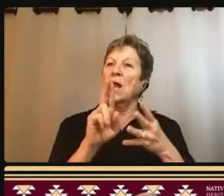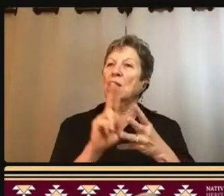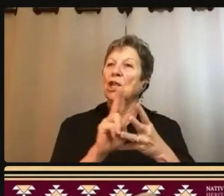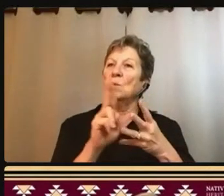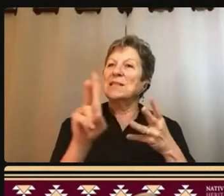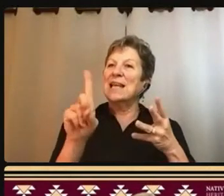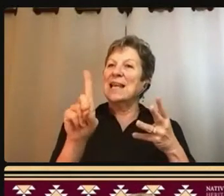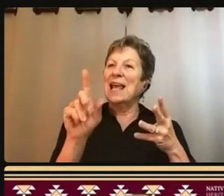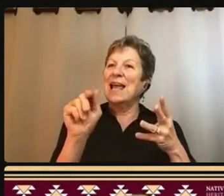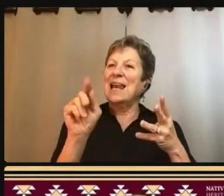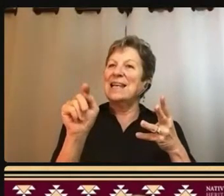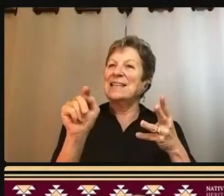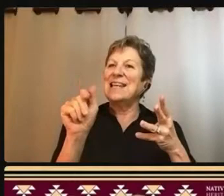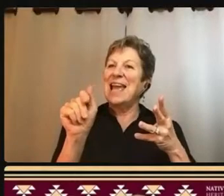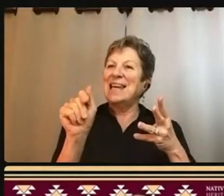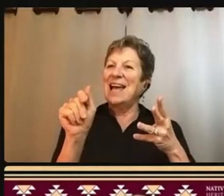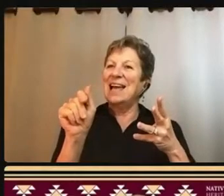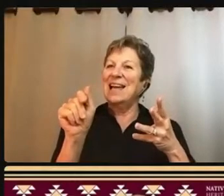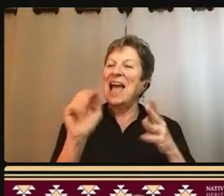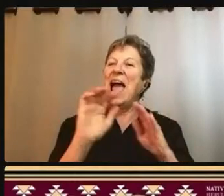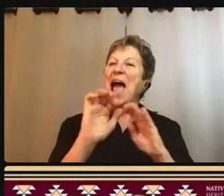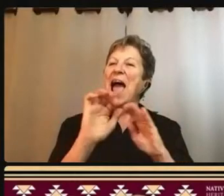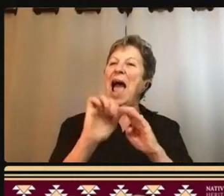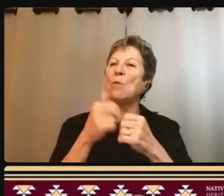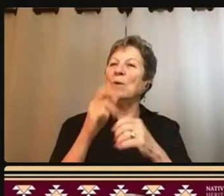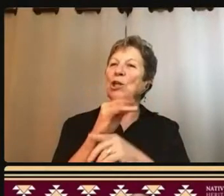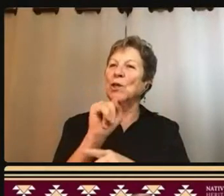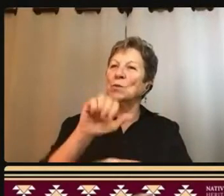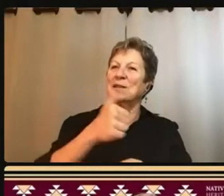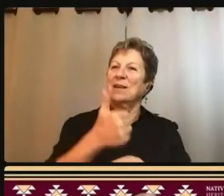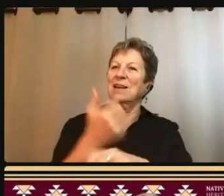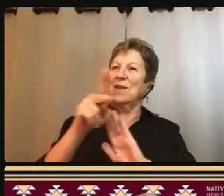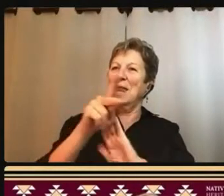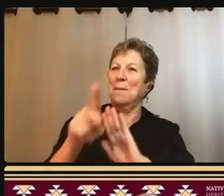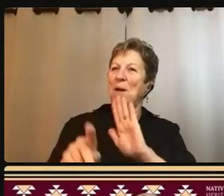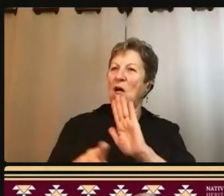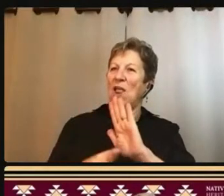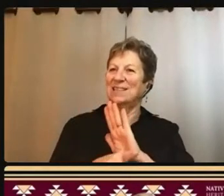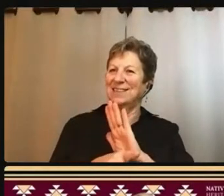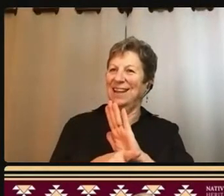THE TABLE.T EXPERTISE TO THANK YOU.